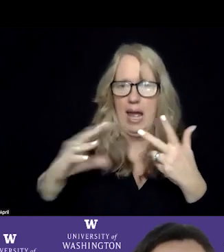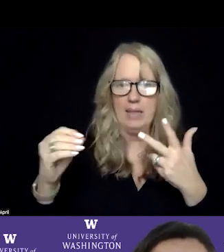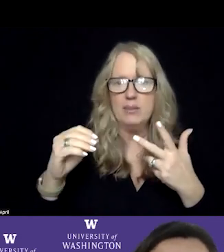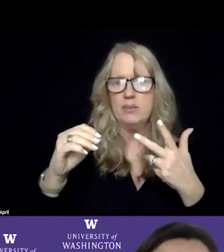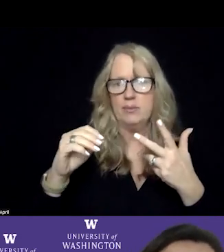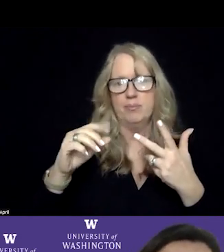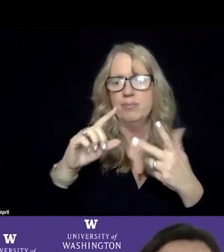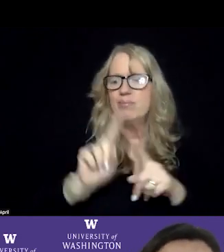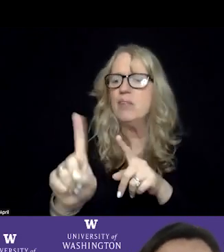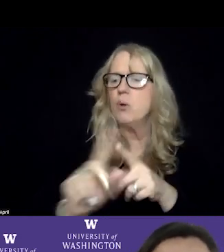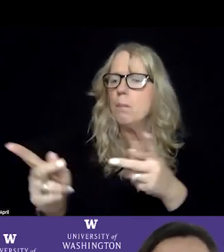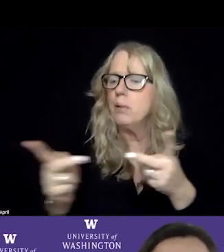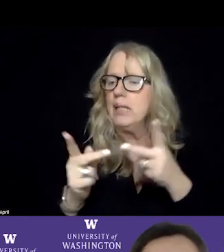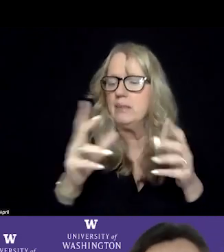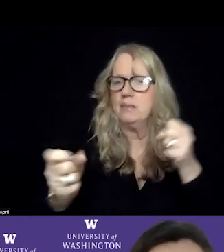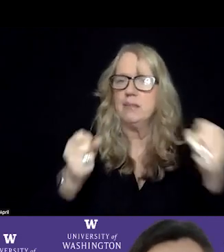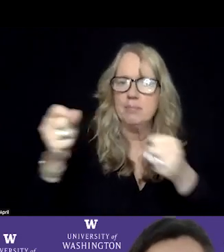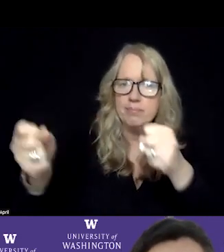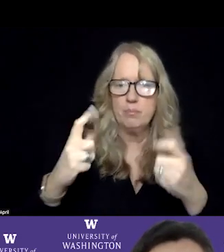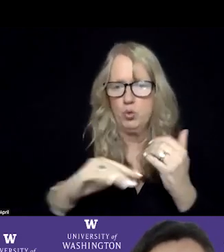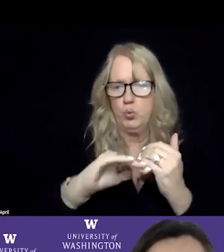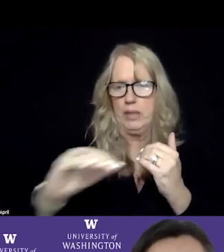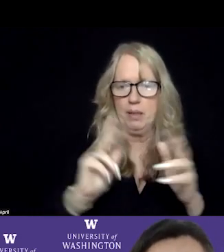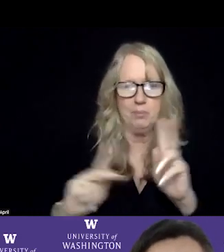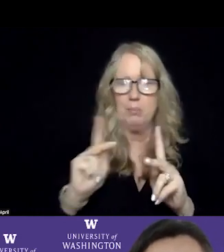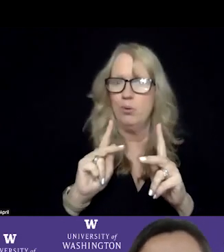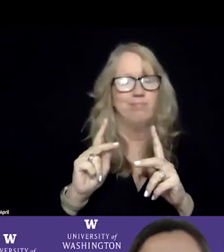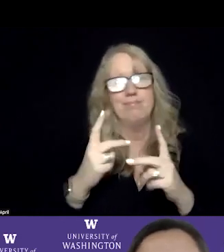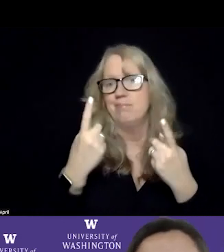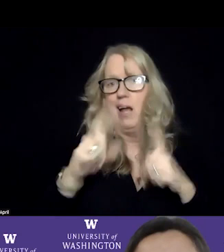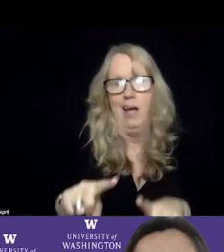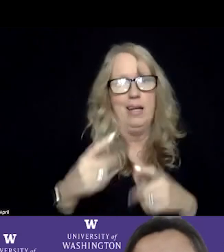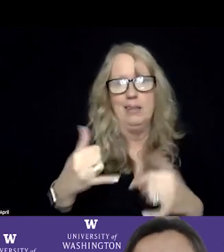PLACES TO STABILIZE PEOPLE, WHICH DON'T CURRENTLY EXIST IN WASHINGTON STATE.